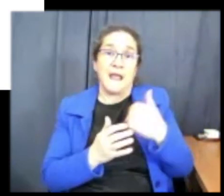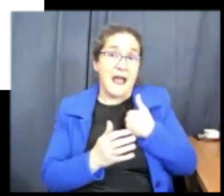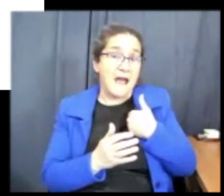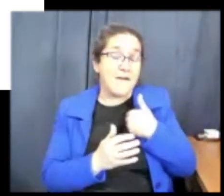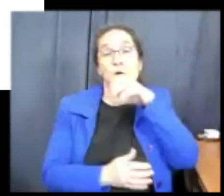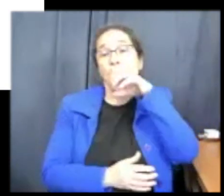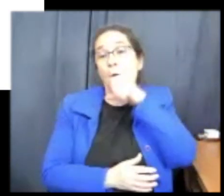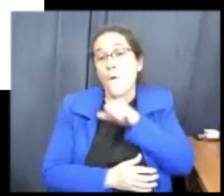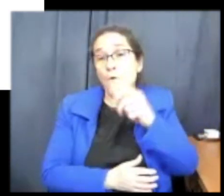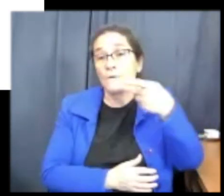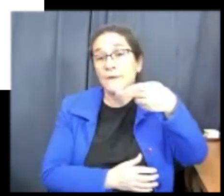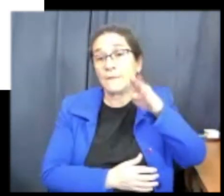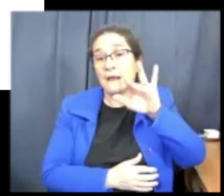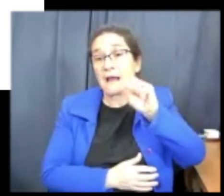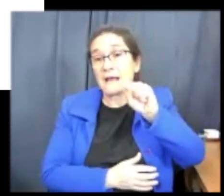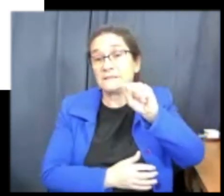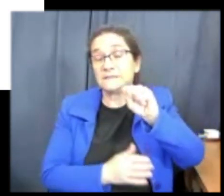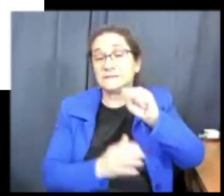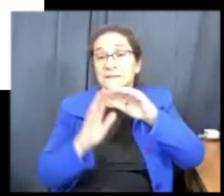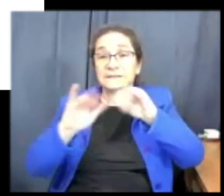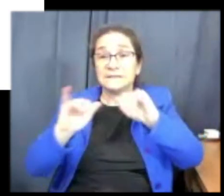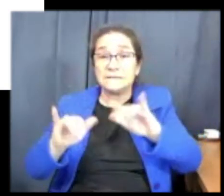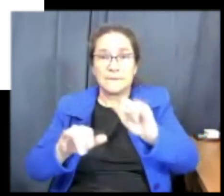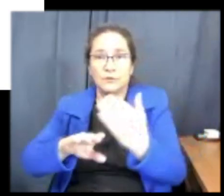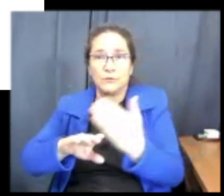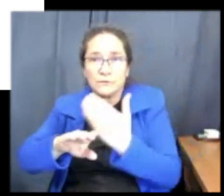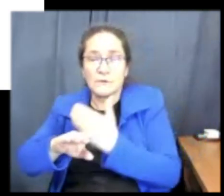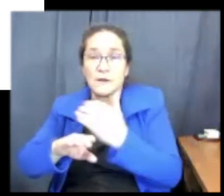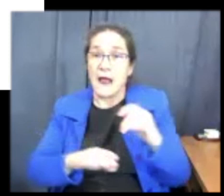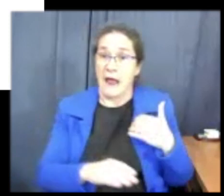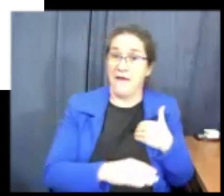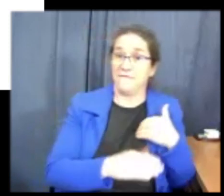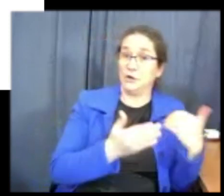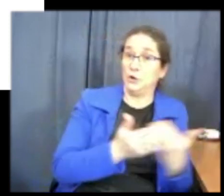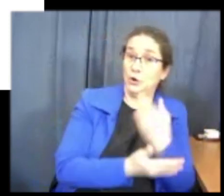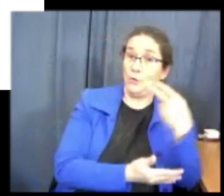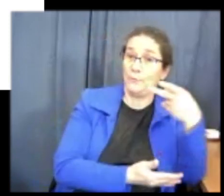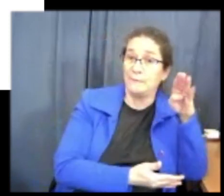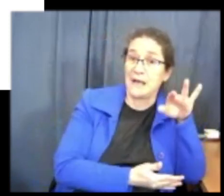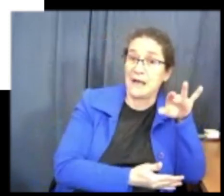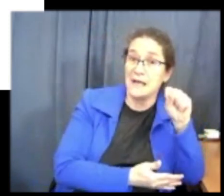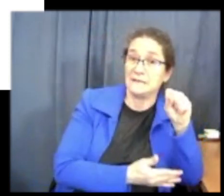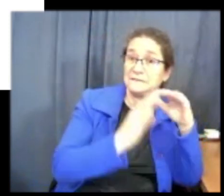that we need to revamp and really look at in doing different things? So all of this is different information